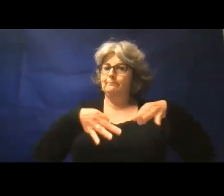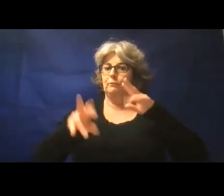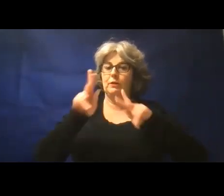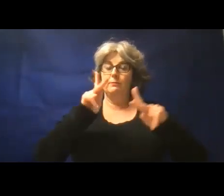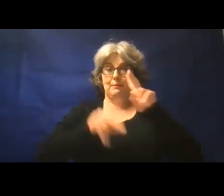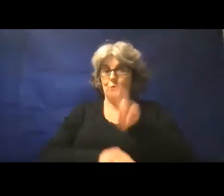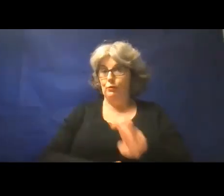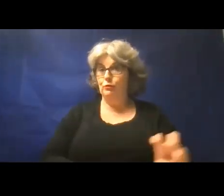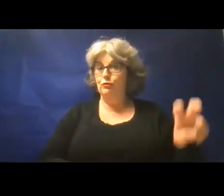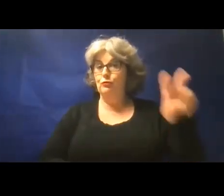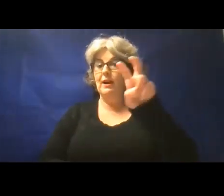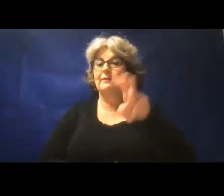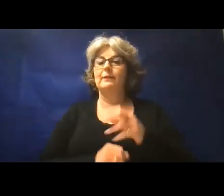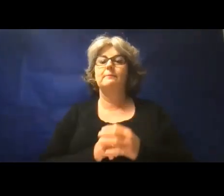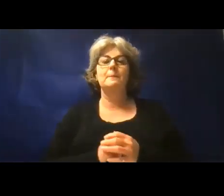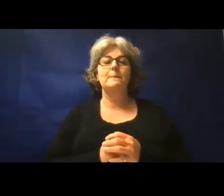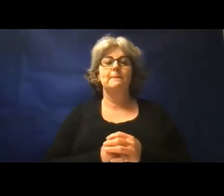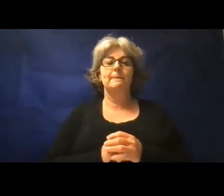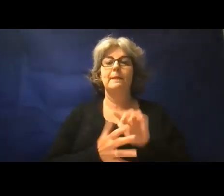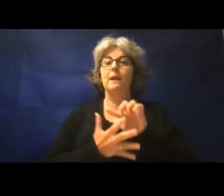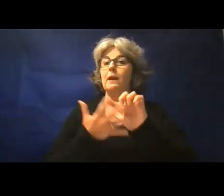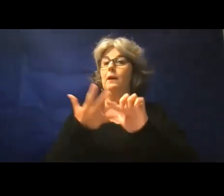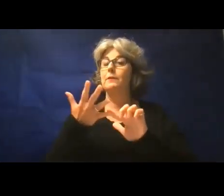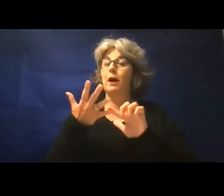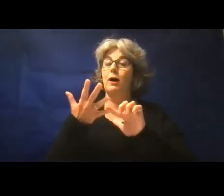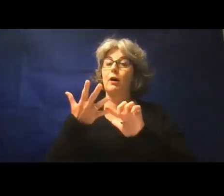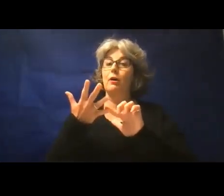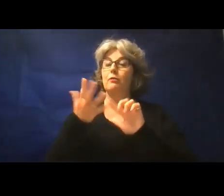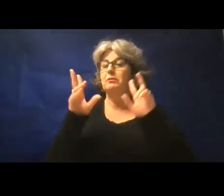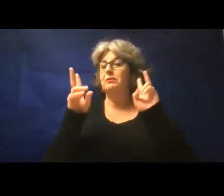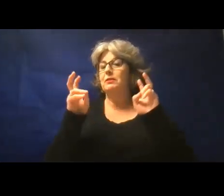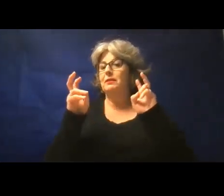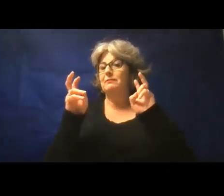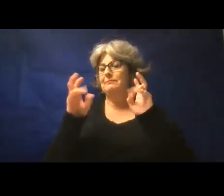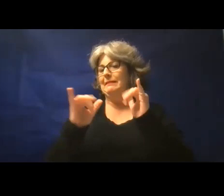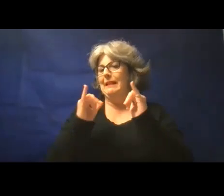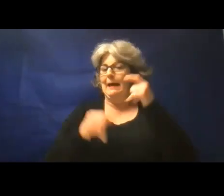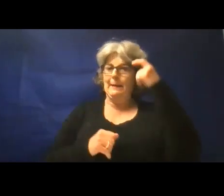in addition to those partner countries or like-minded countries of course the u.s